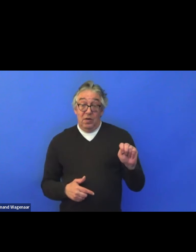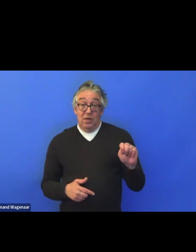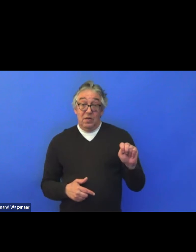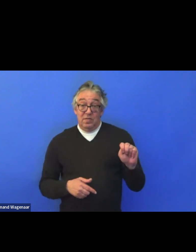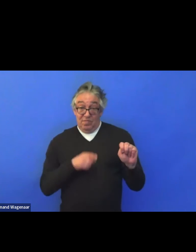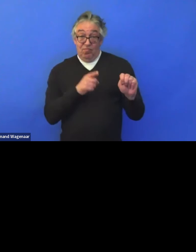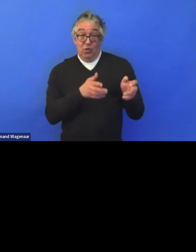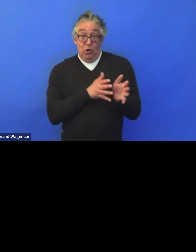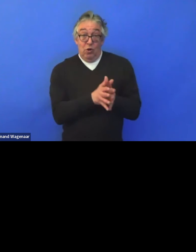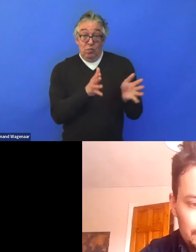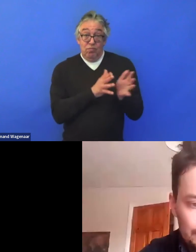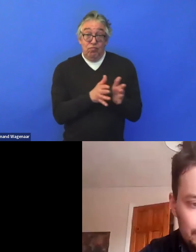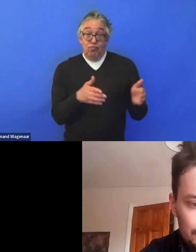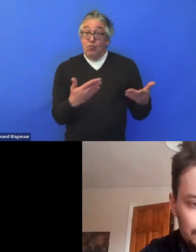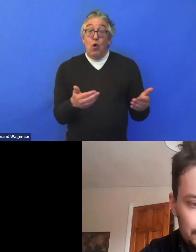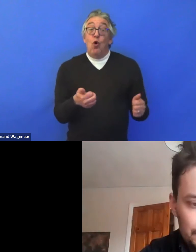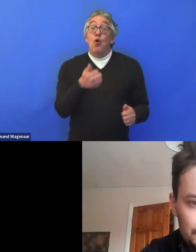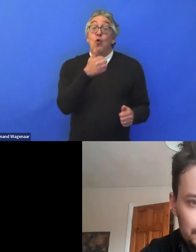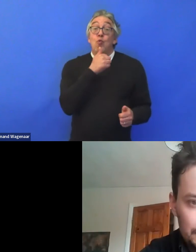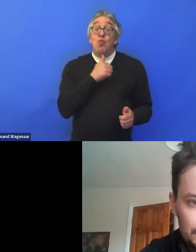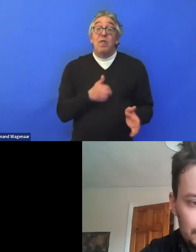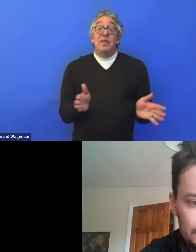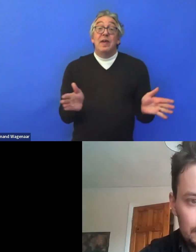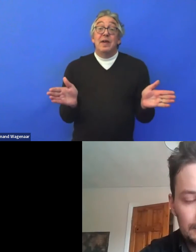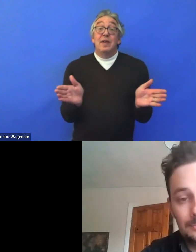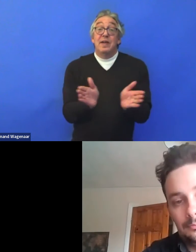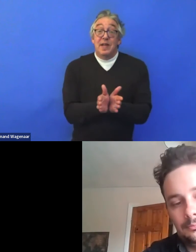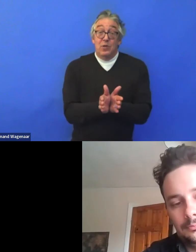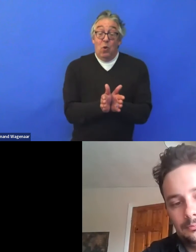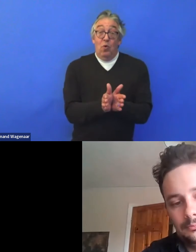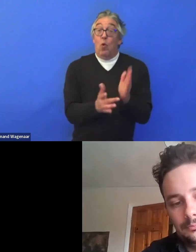on private sector engagement for tech. Over to you, Luke.